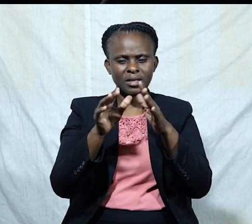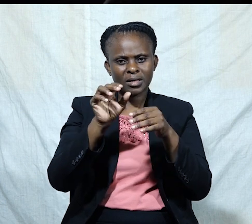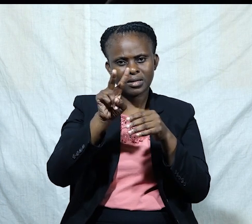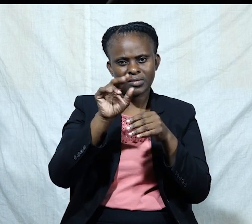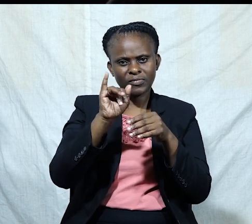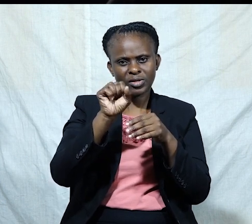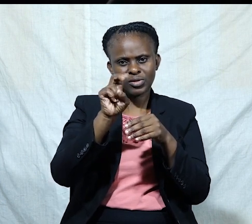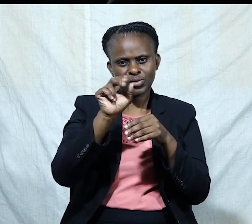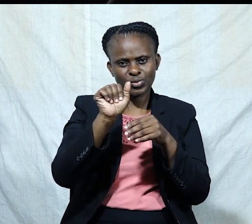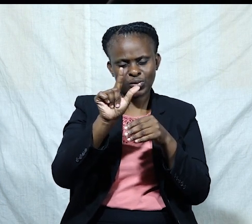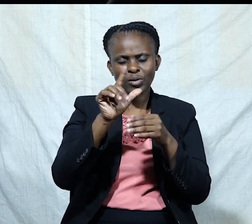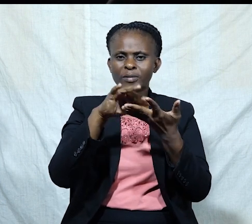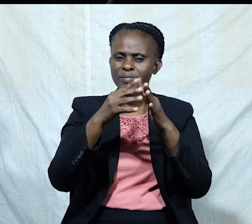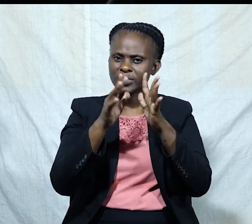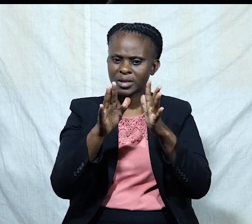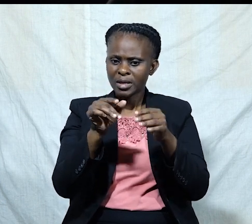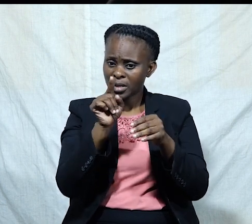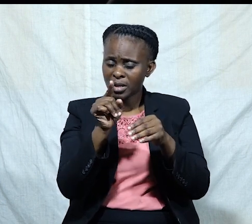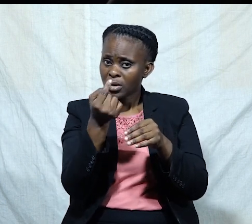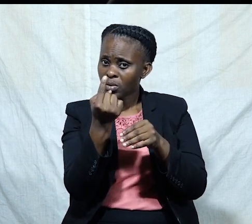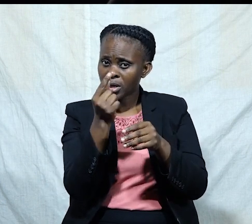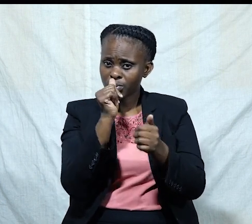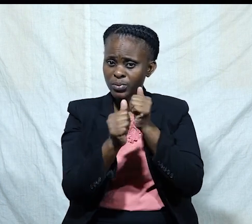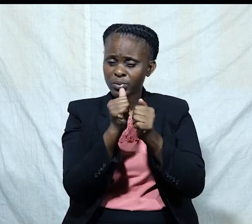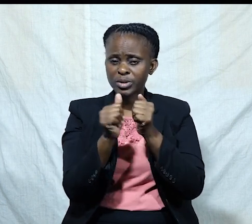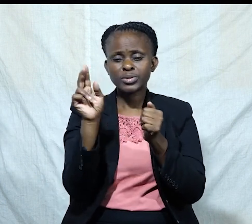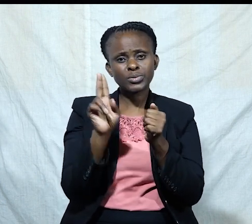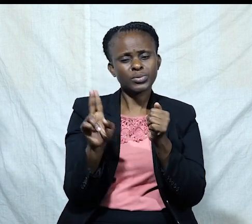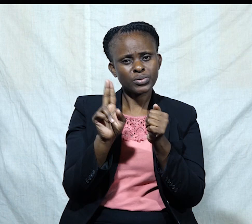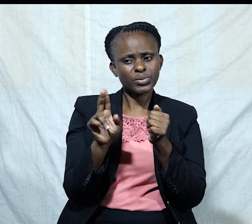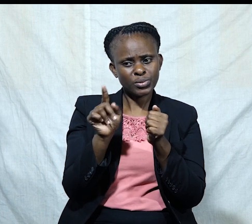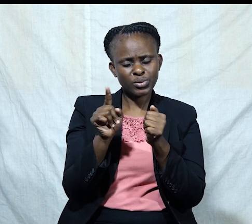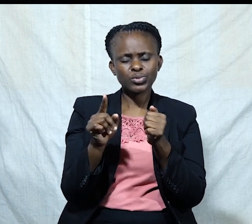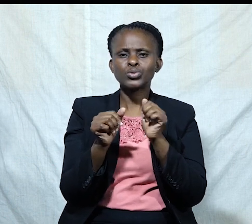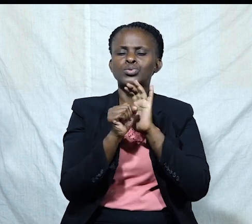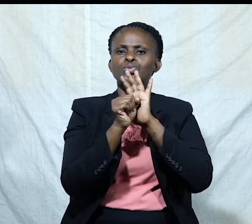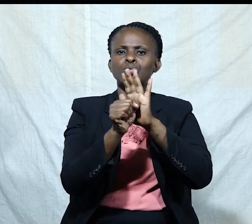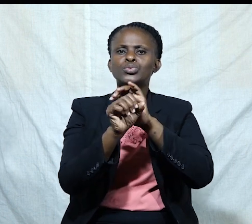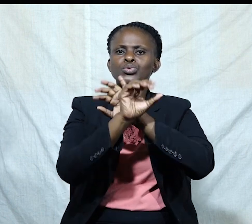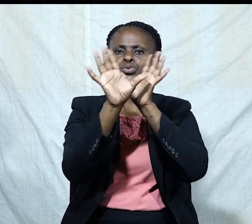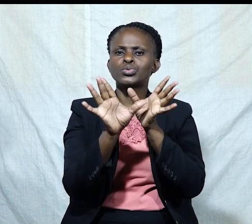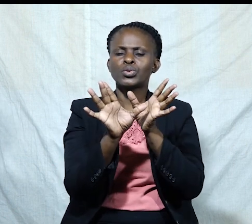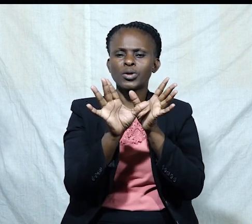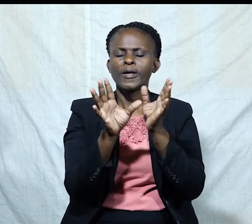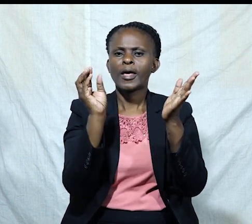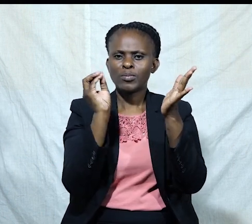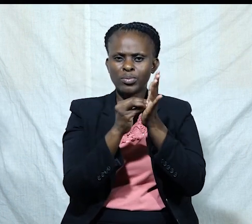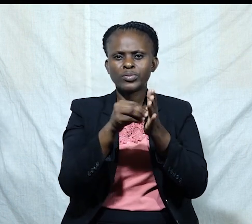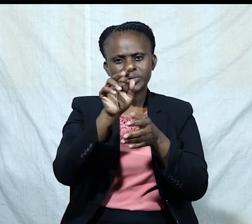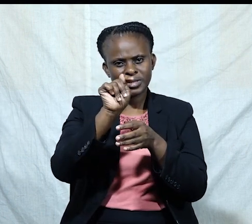Now these vision mixers are the ones which use that signal and put it up onto the screen in a smaller